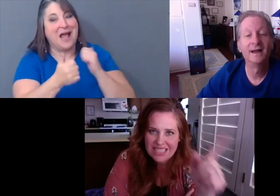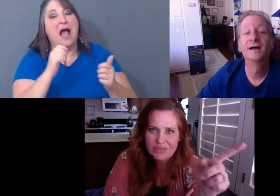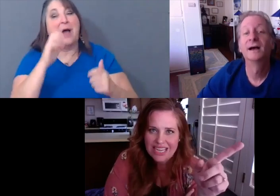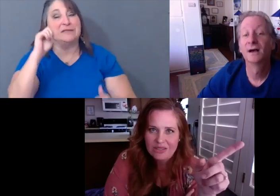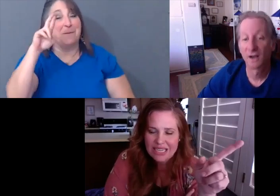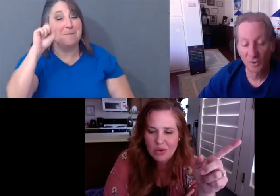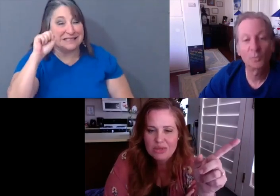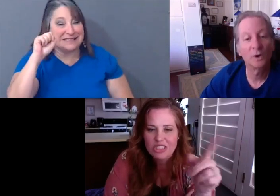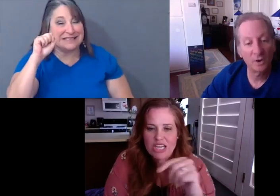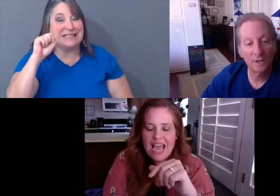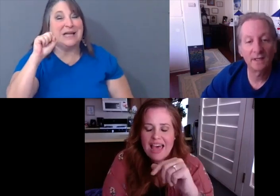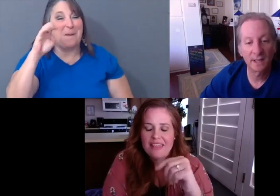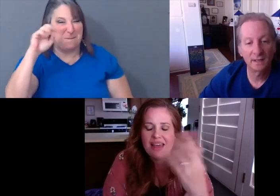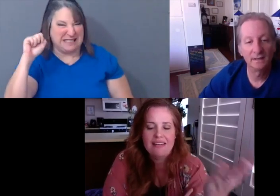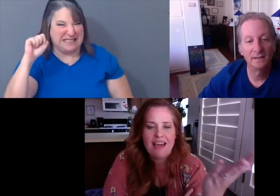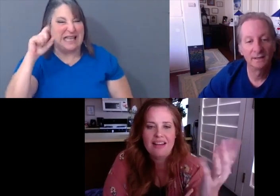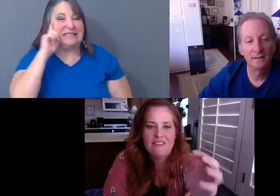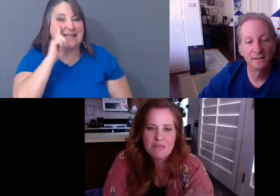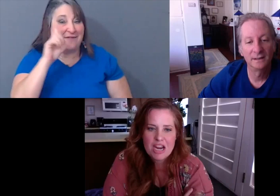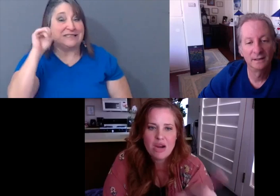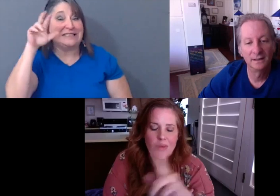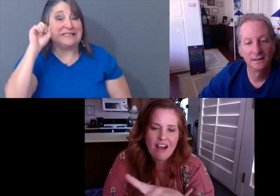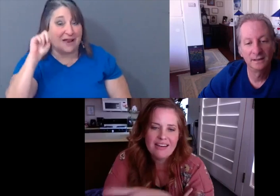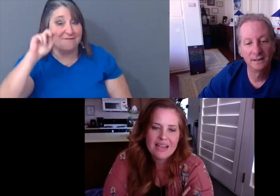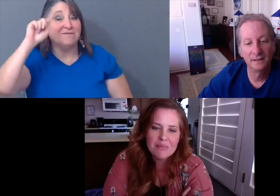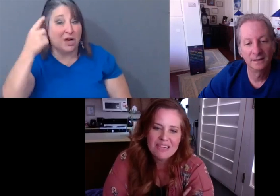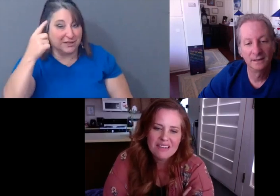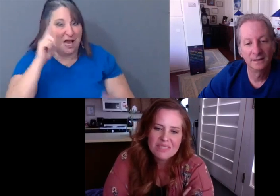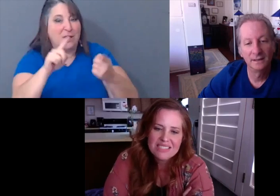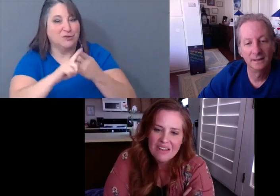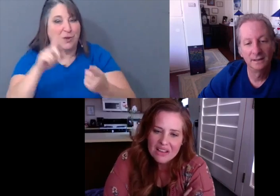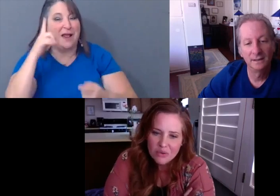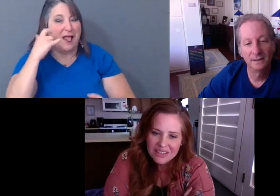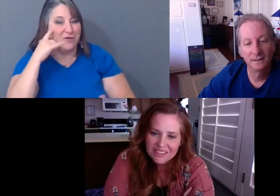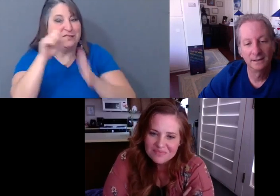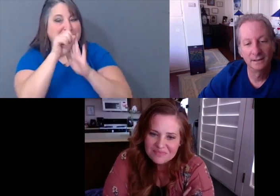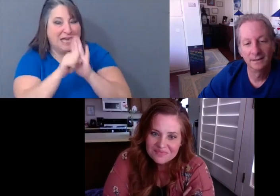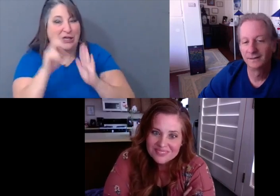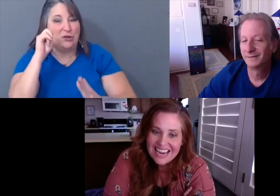'cause I went to Cal State Northridge. And then from there I went on and I competed Miss Deaf California.